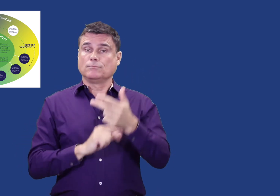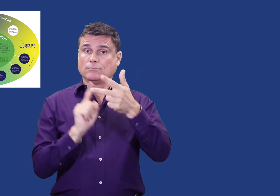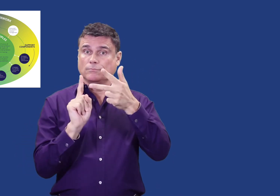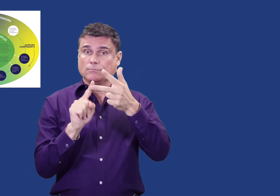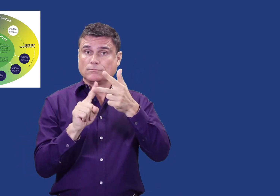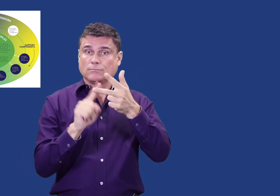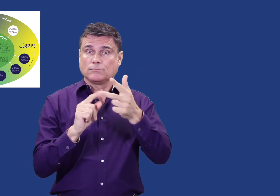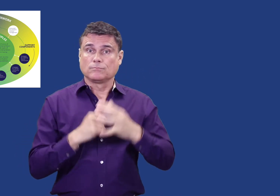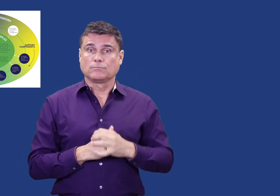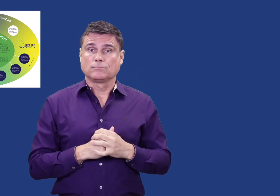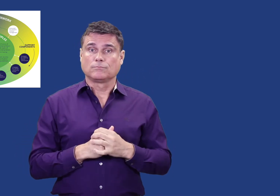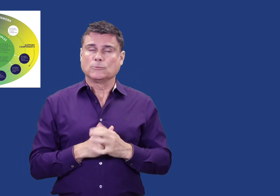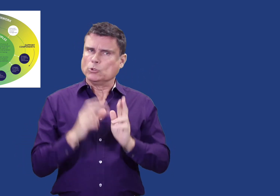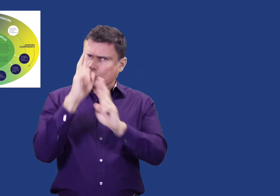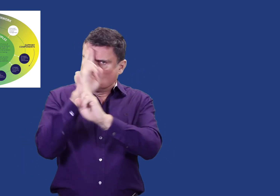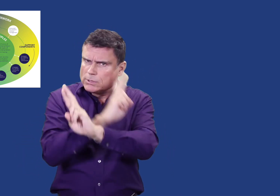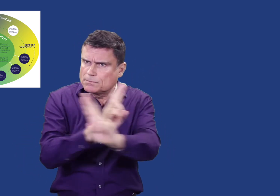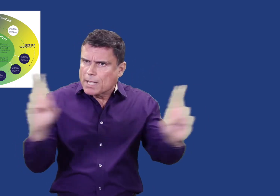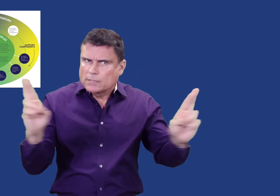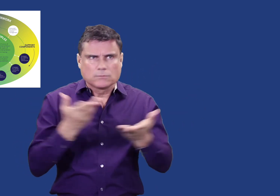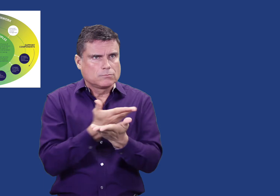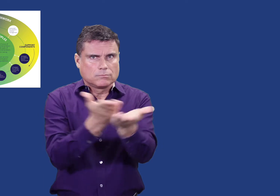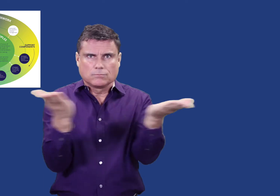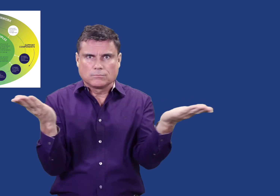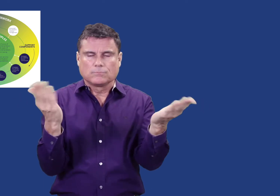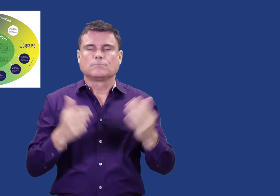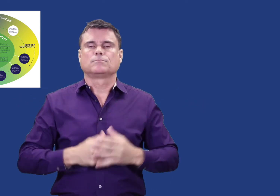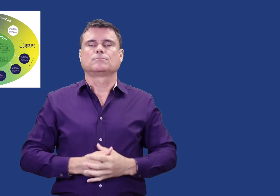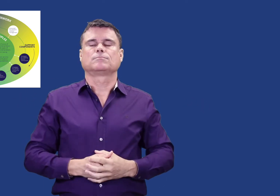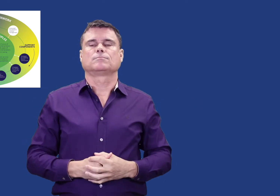3. RESPECT